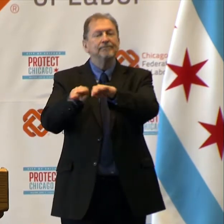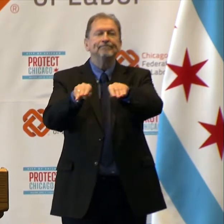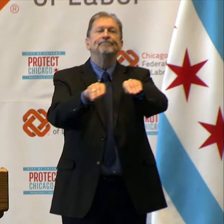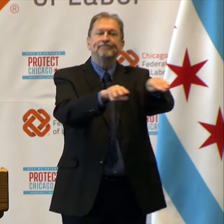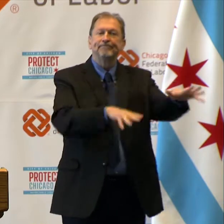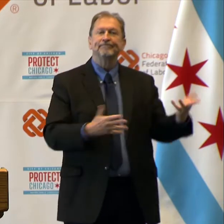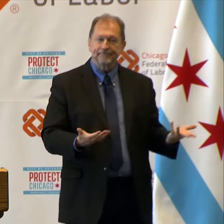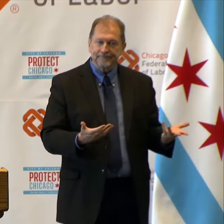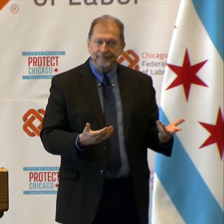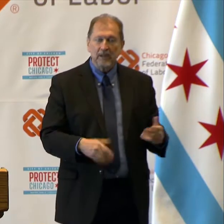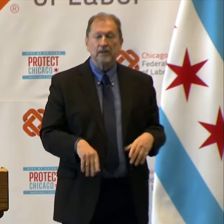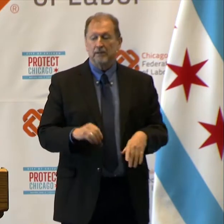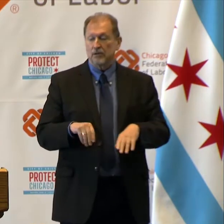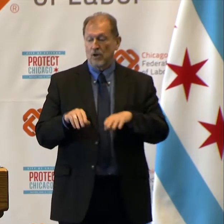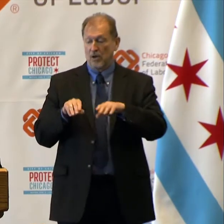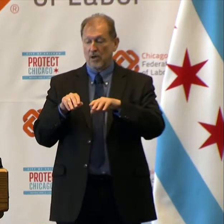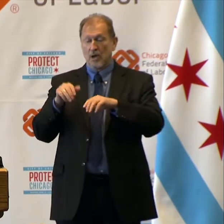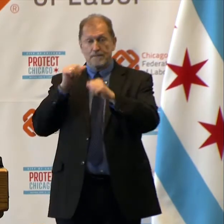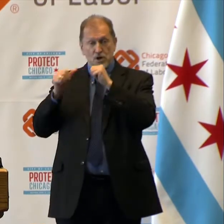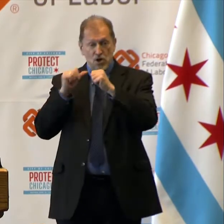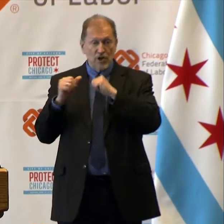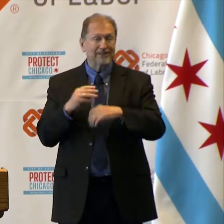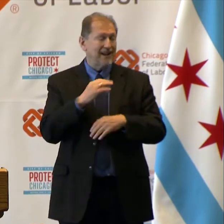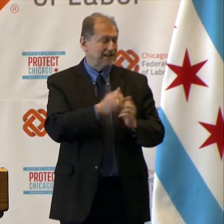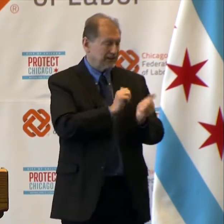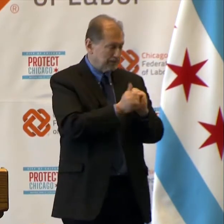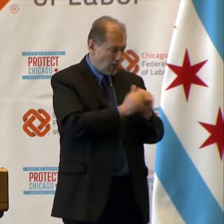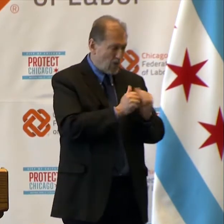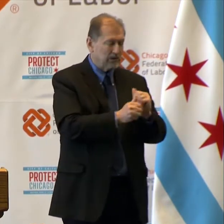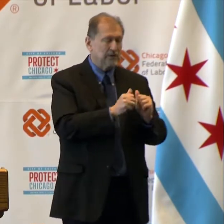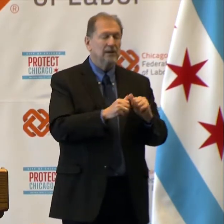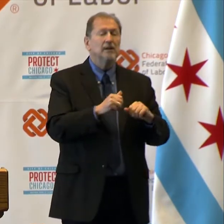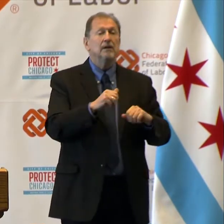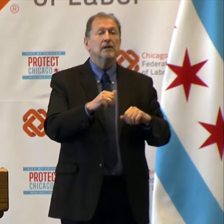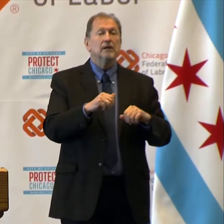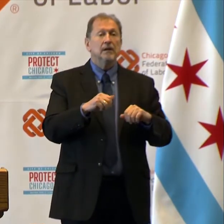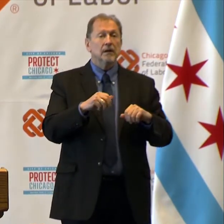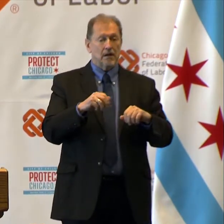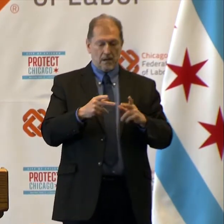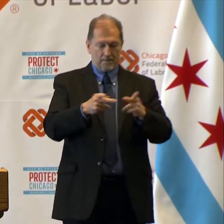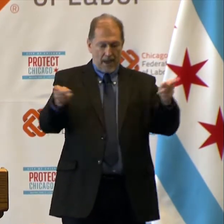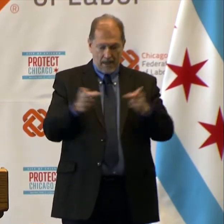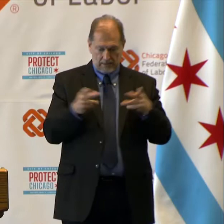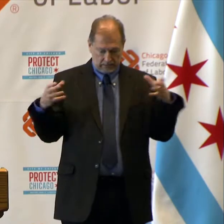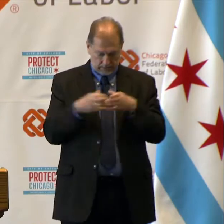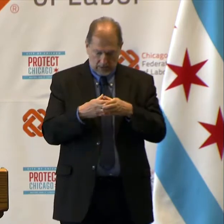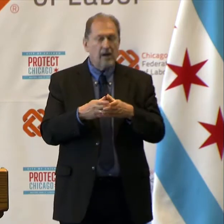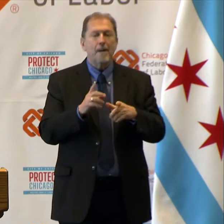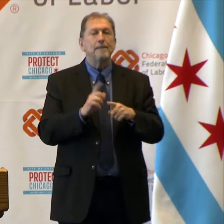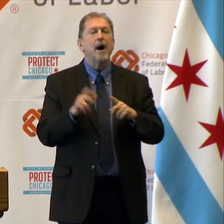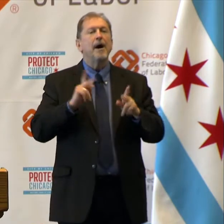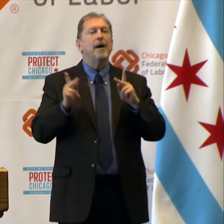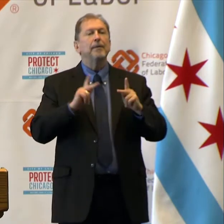THE PLAYING OF THE SPORTS ARE BEING AT BARS THAT IS CAUSING